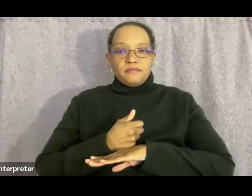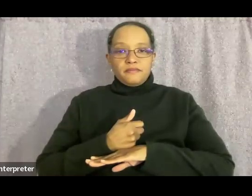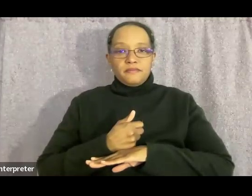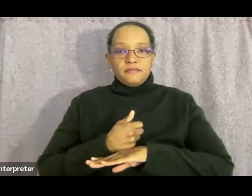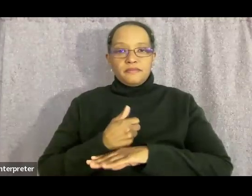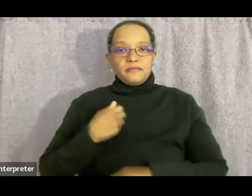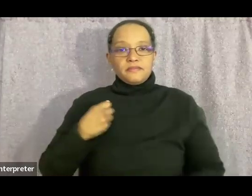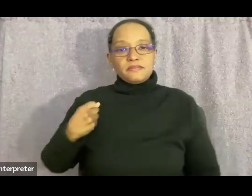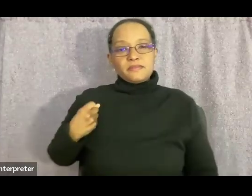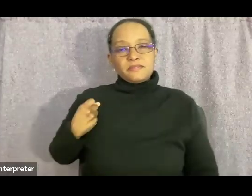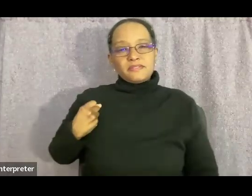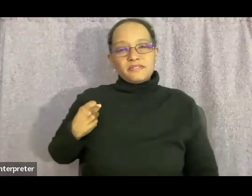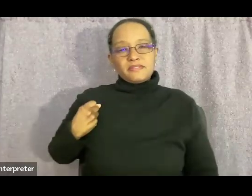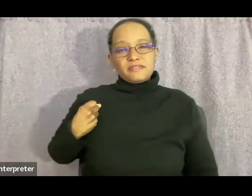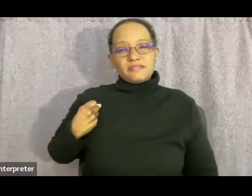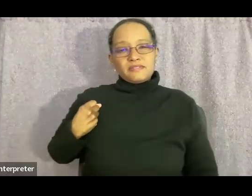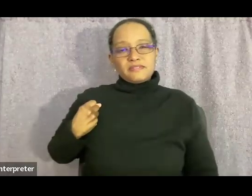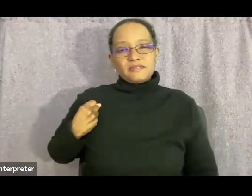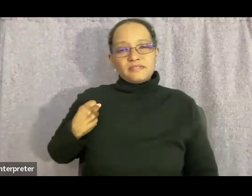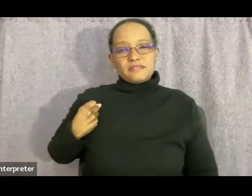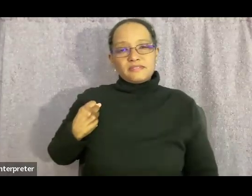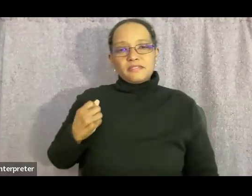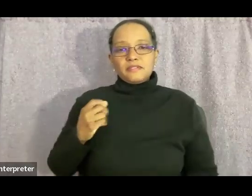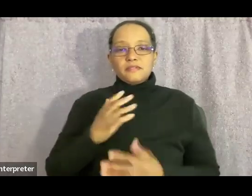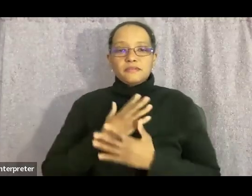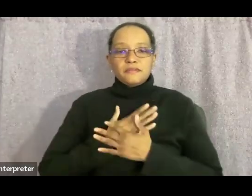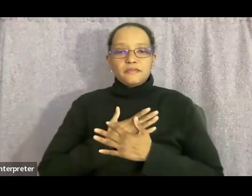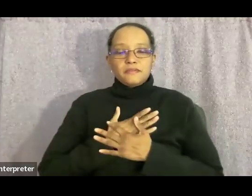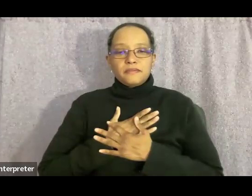Squeeze, and relax. Nicely done.